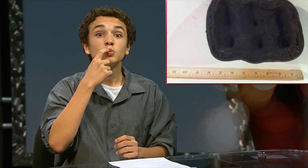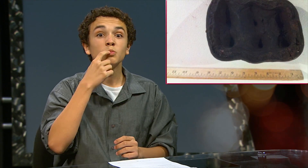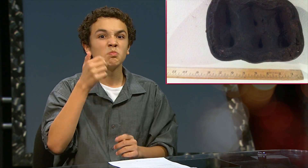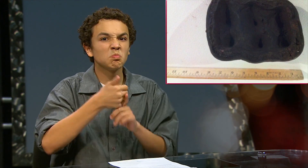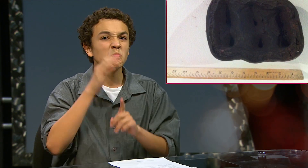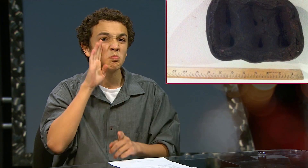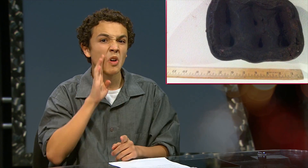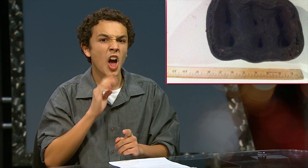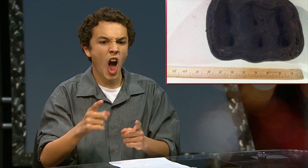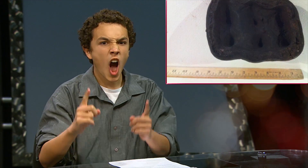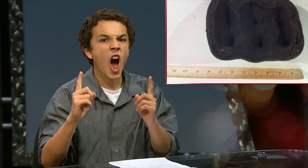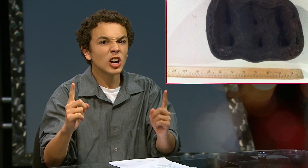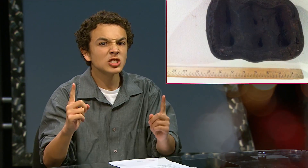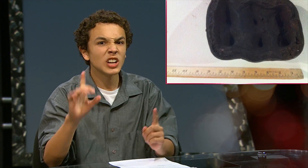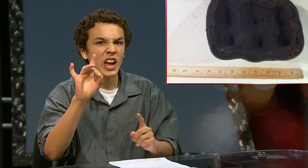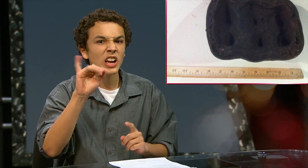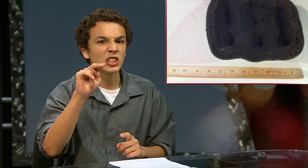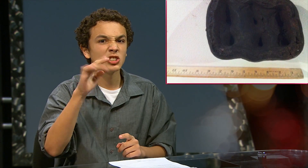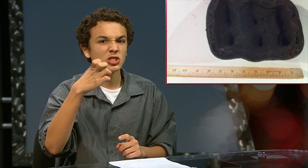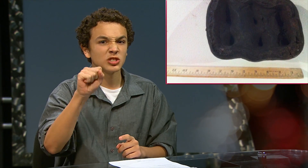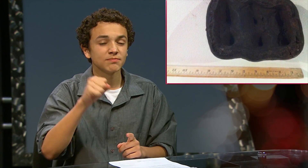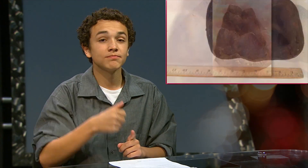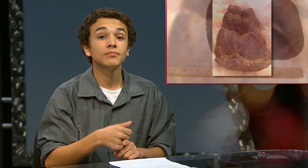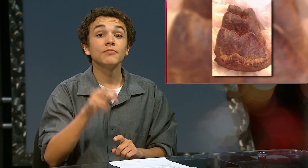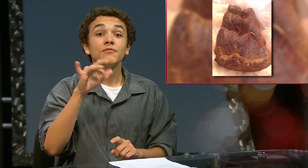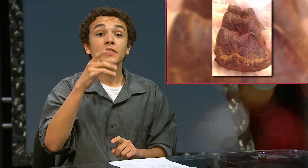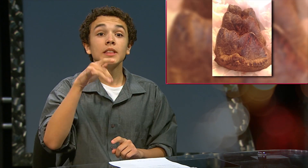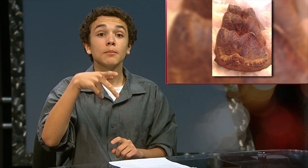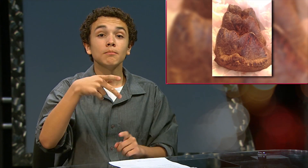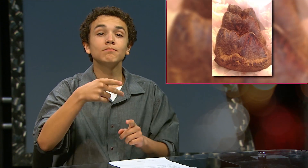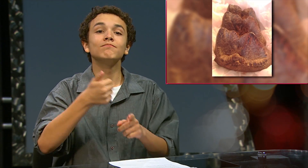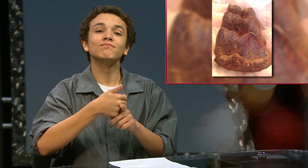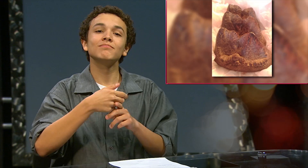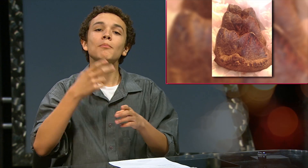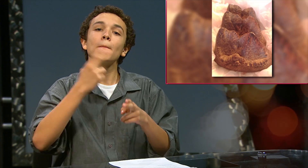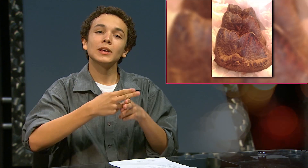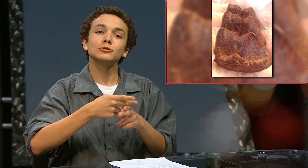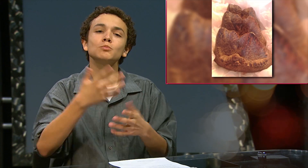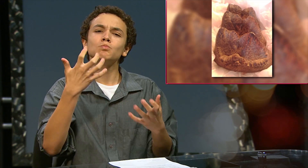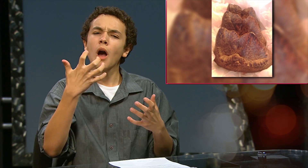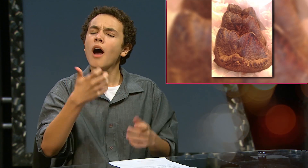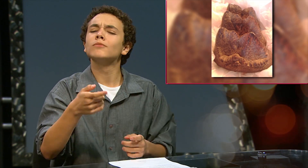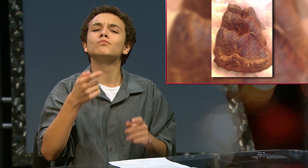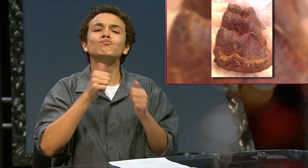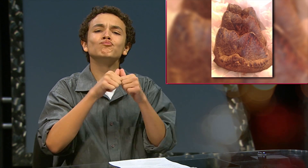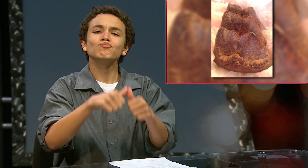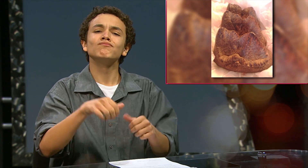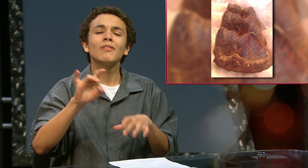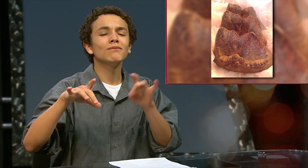THE TOOTH IS BROWN AND ABOUT 8 INCHES IN LENGTH. PHILLIP SAYS HE NOW WANTS TO BECOME A PALEONTOLOGIST